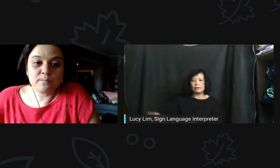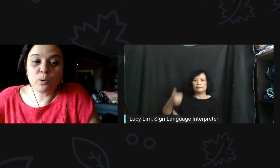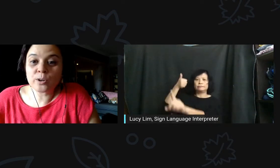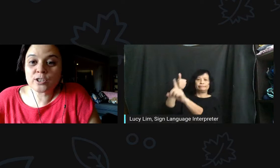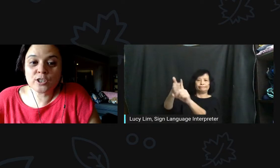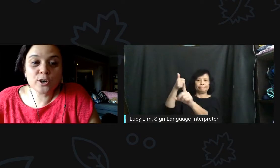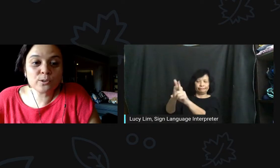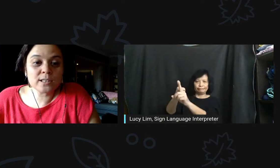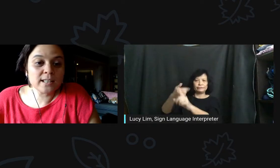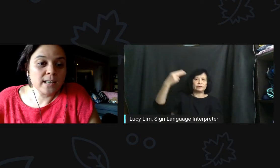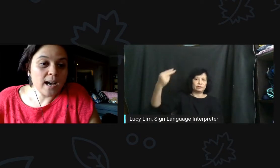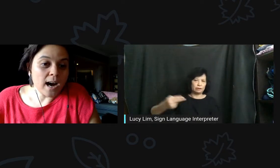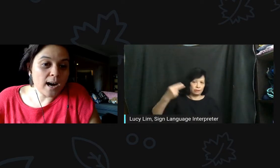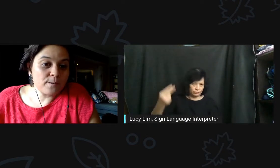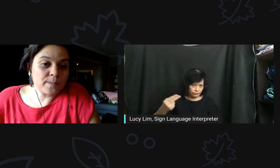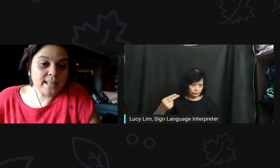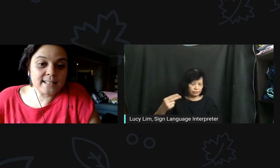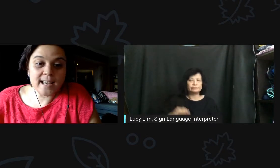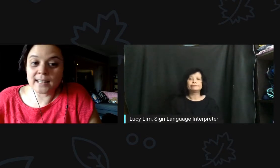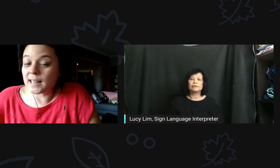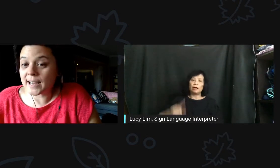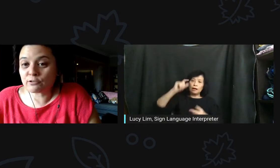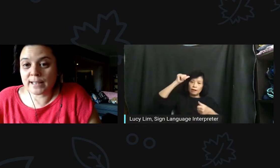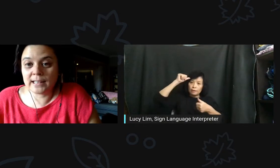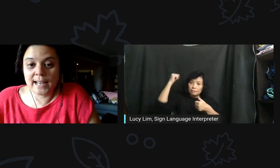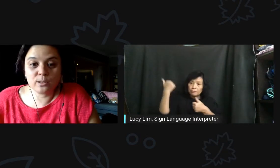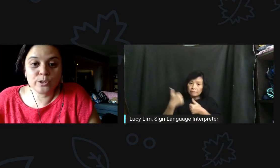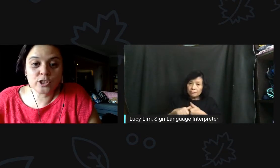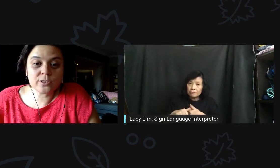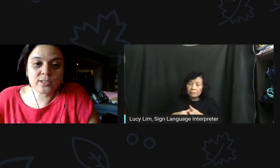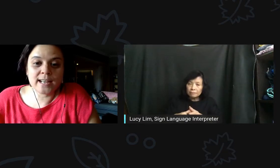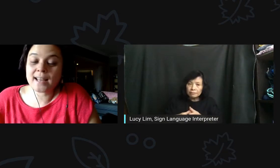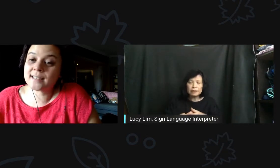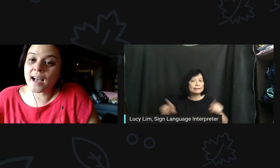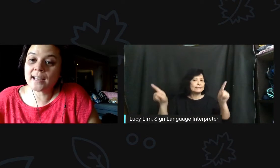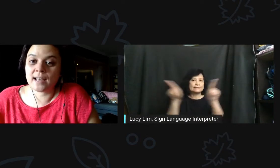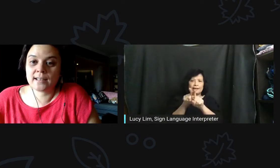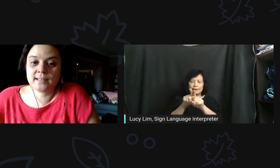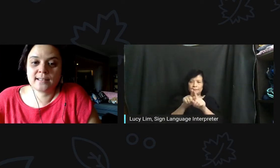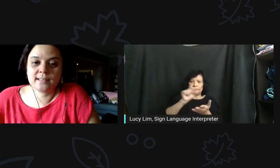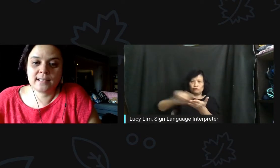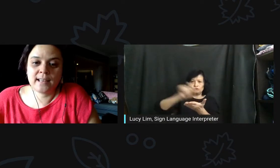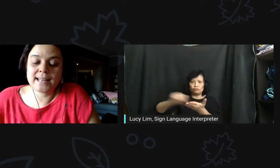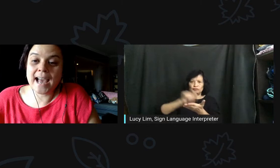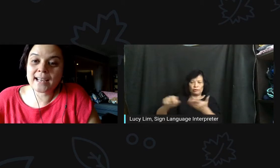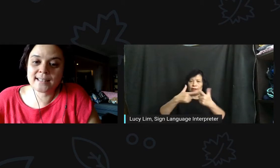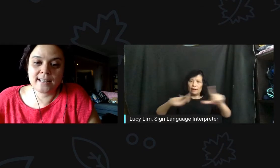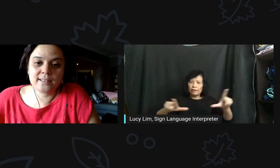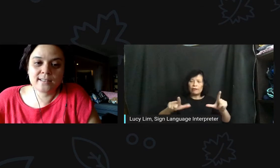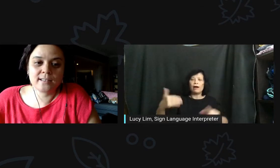Important to note is that like written languages, it has dialects and accents